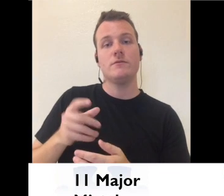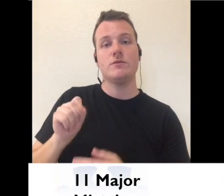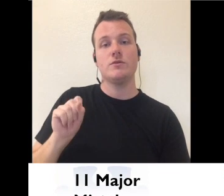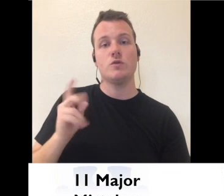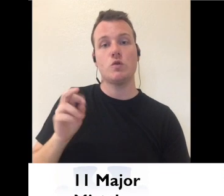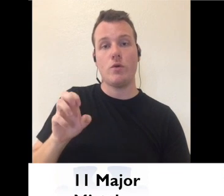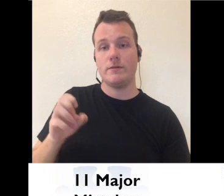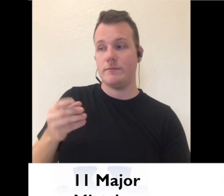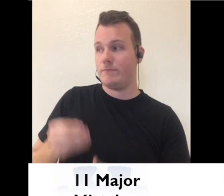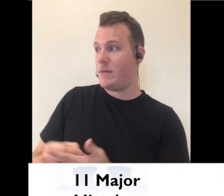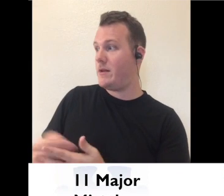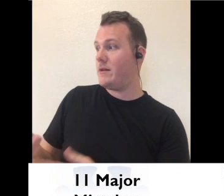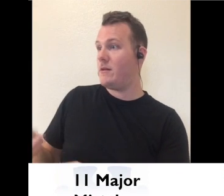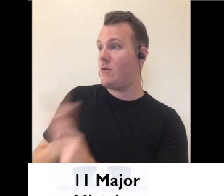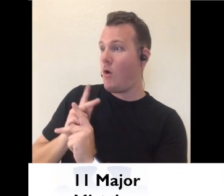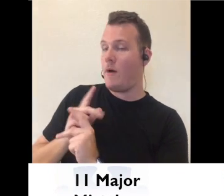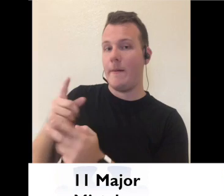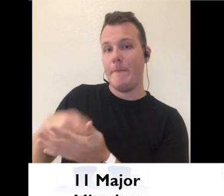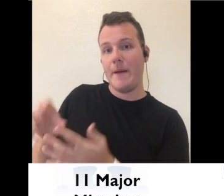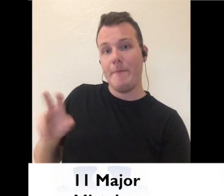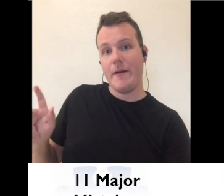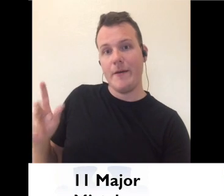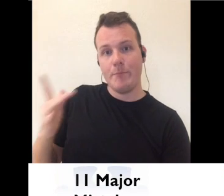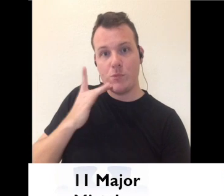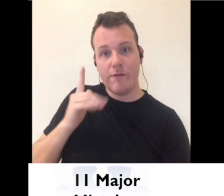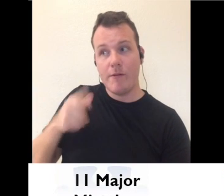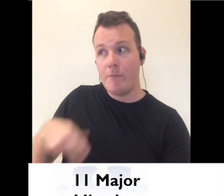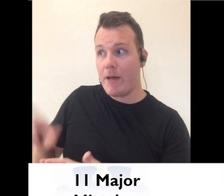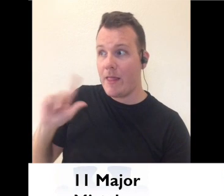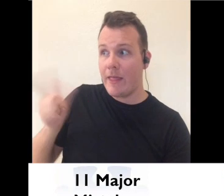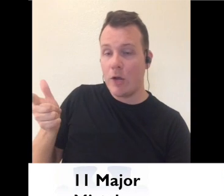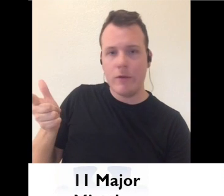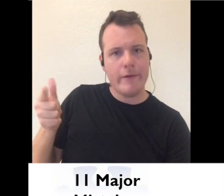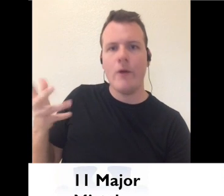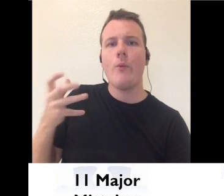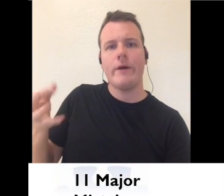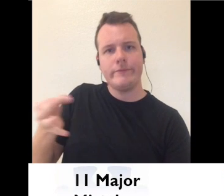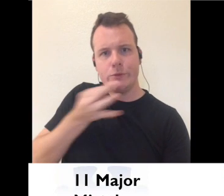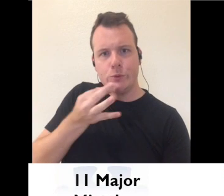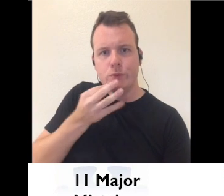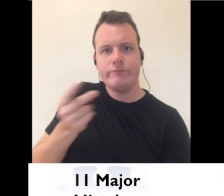know how you're gonna get paid, how they're gonna get paid back. And that might not be in the future. They'll rather have it sooner rather than later.